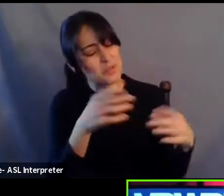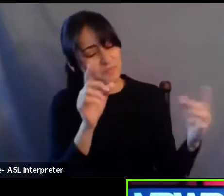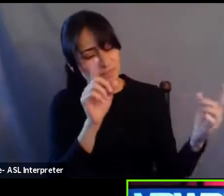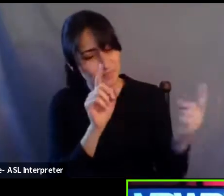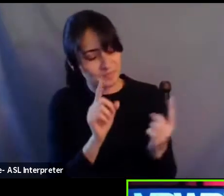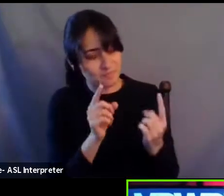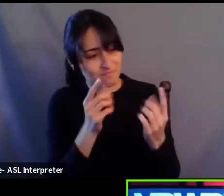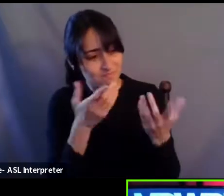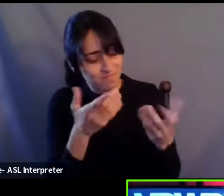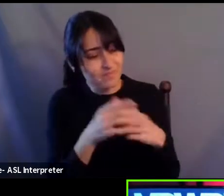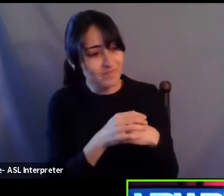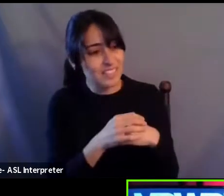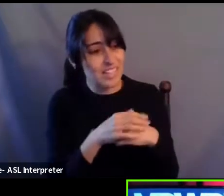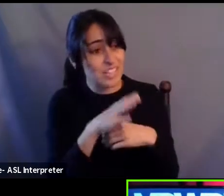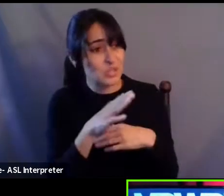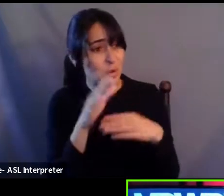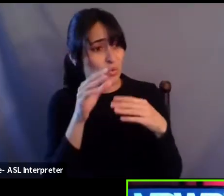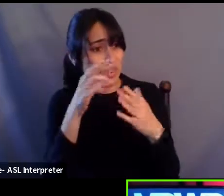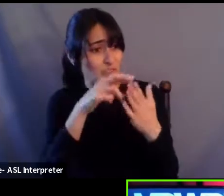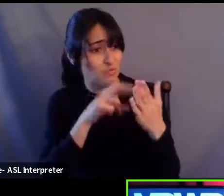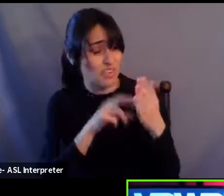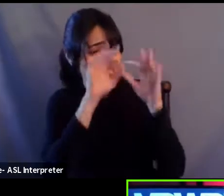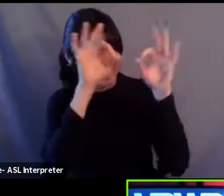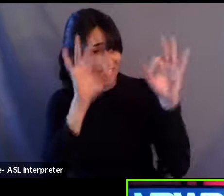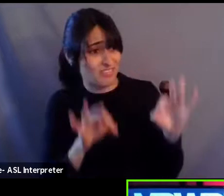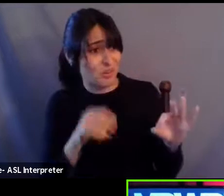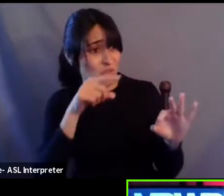we disposed of that registration because we didn't think that that was a real person.